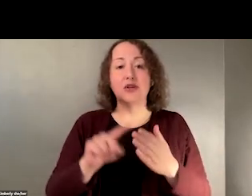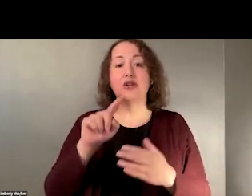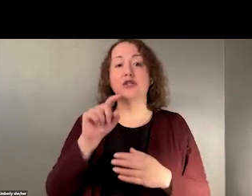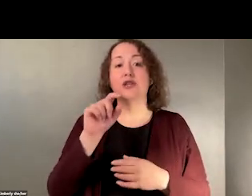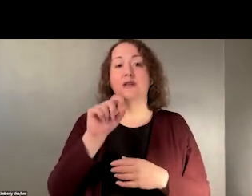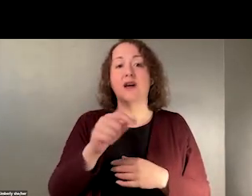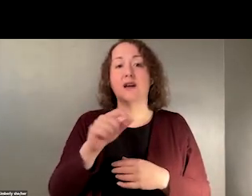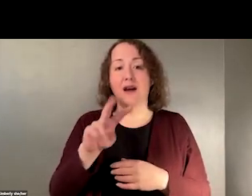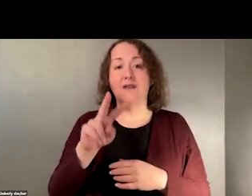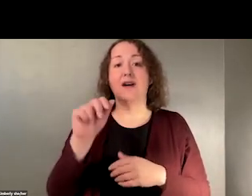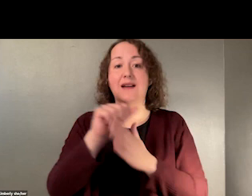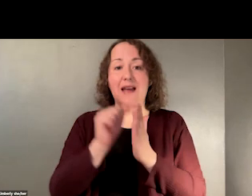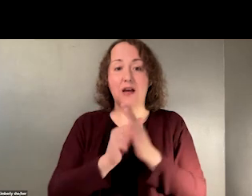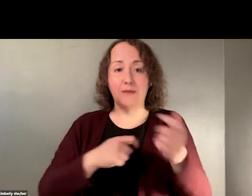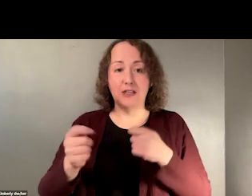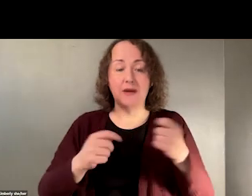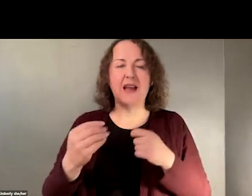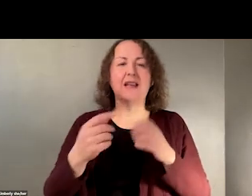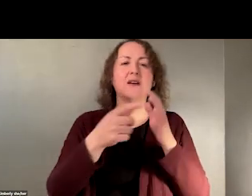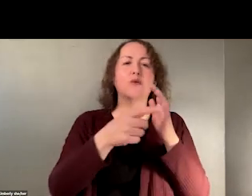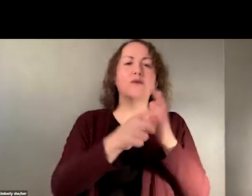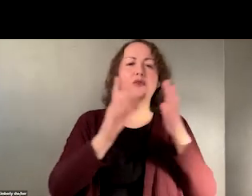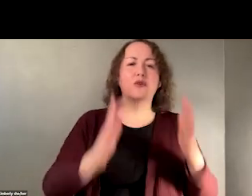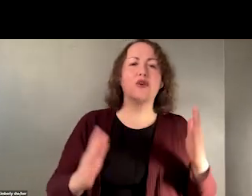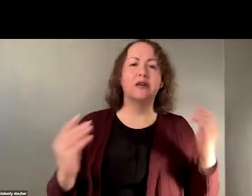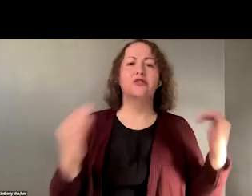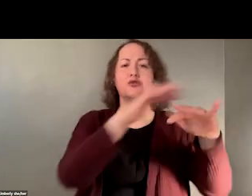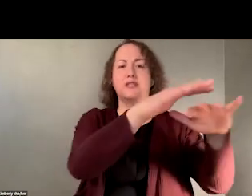and the reviewer integration that was recently released in March of this year.